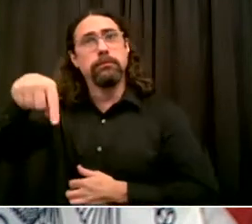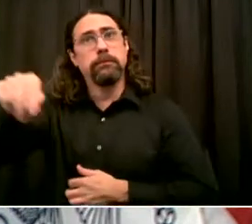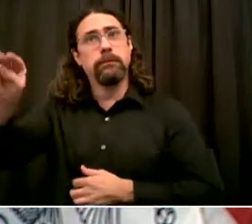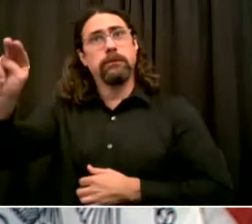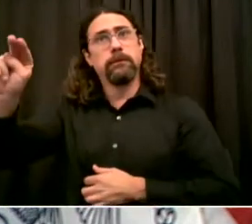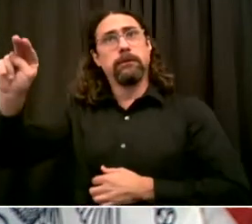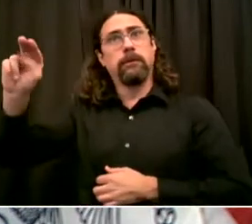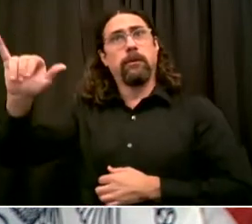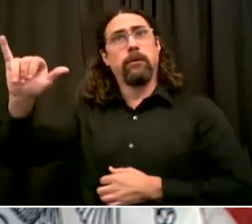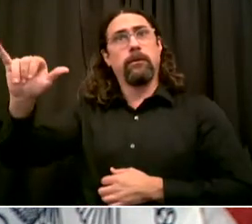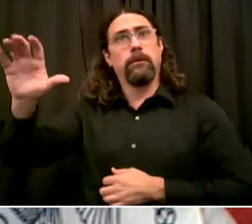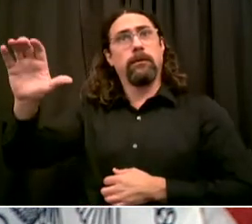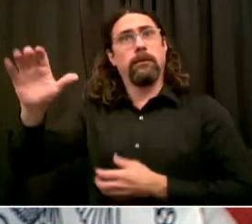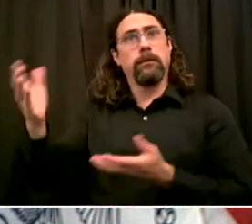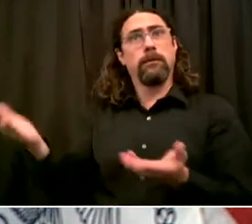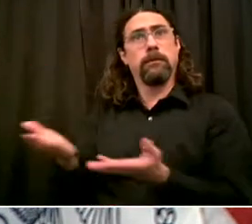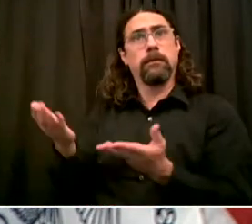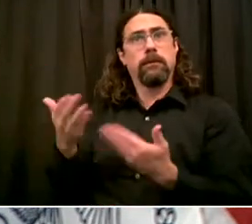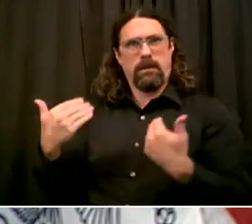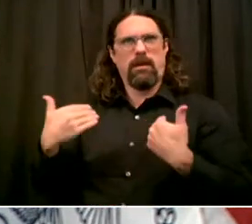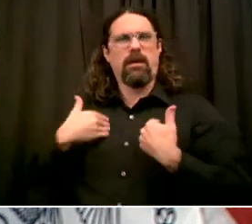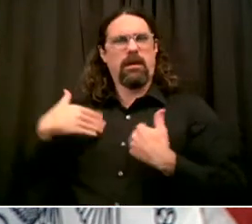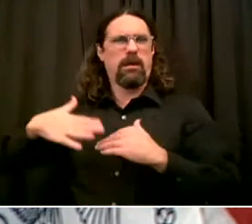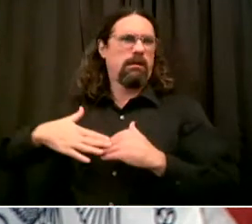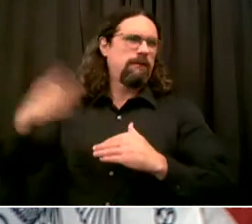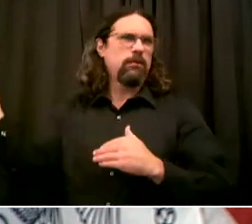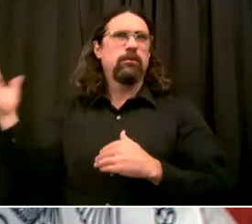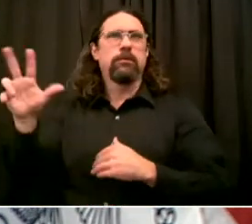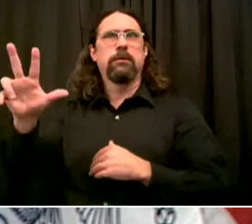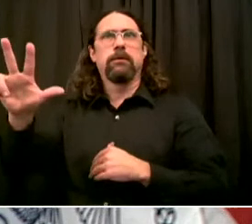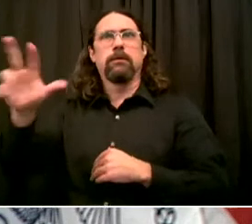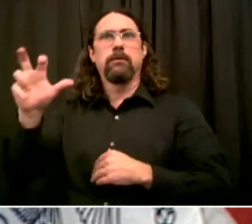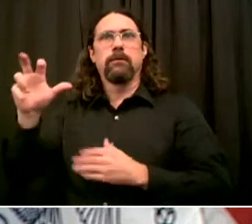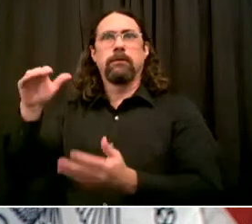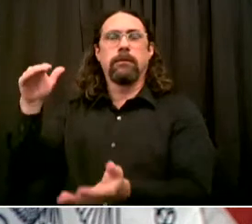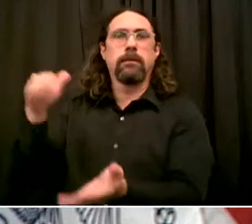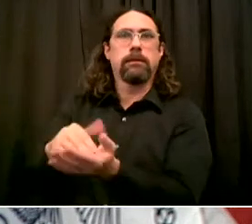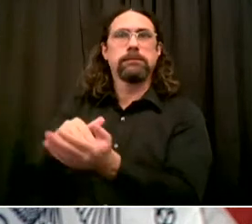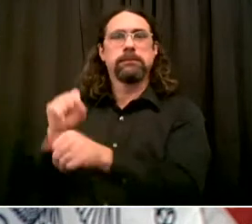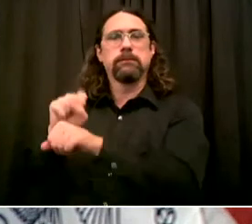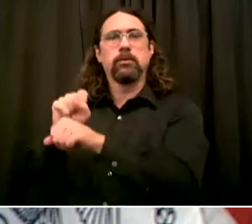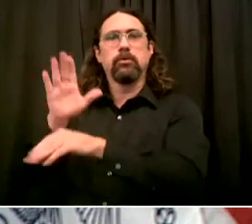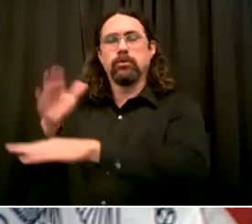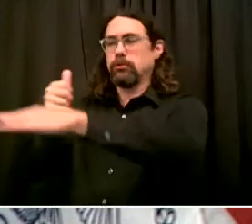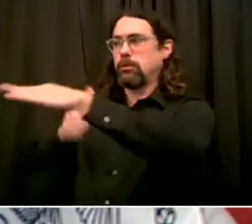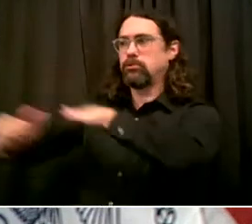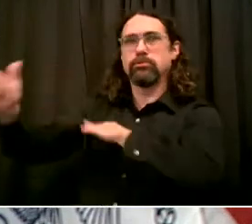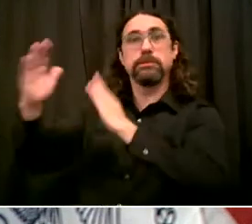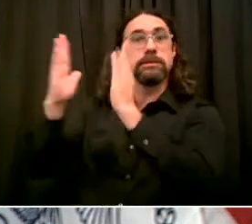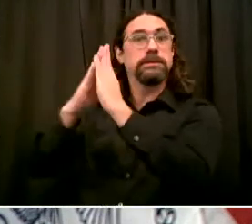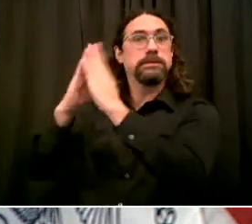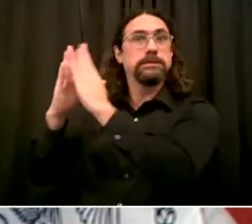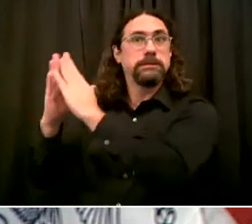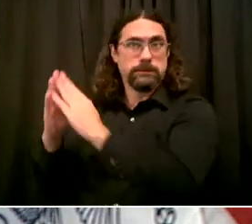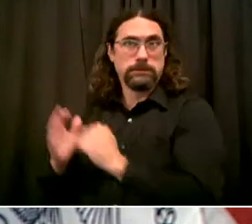IS THERE A CENTRAL CLEARING HOUSE WITHIN YOUR ADADMINISTSTTIRAON TO COORDINATE THE WAY THESE DIFFERENT AGENCIES GO ABOUT THIS